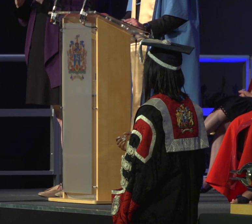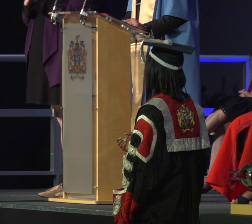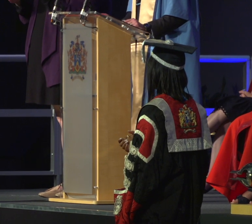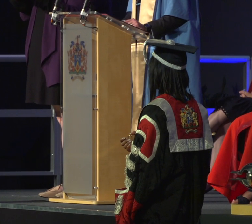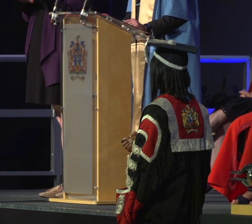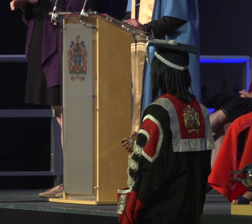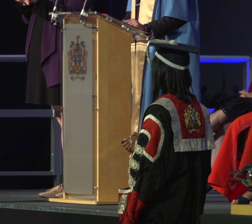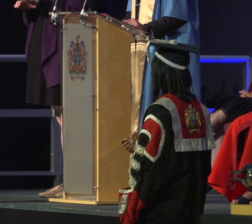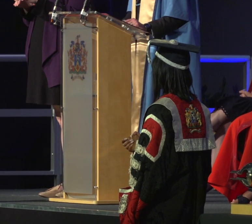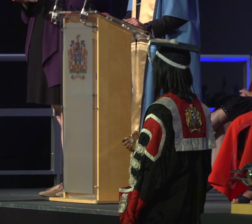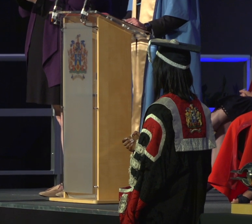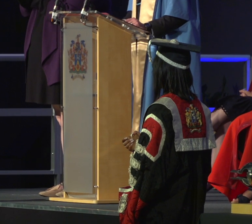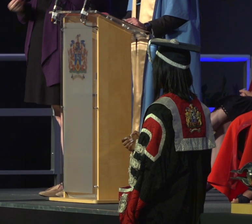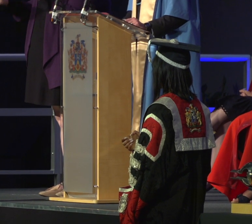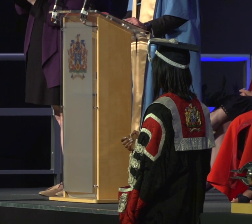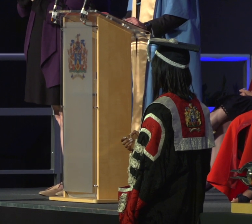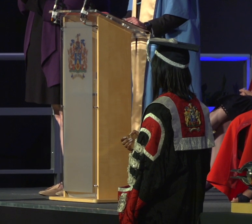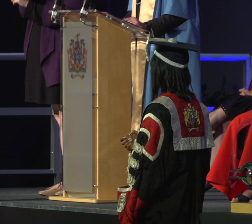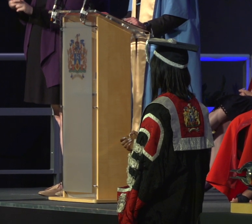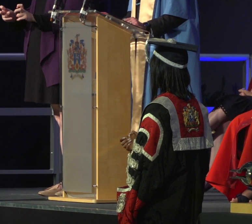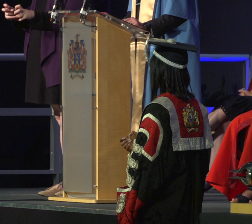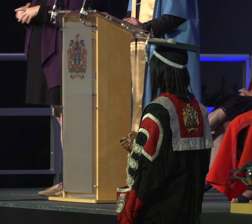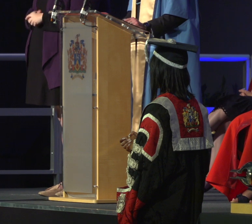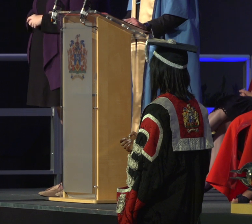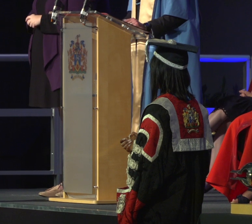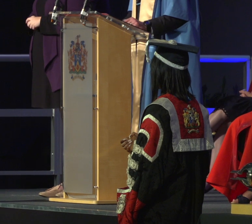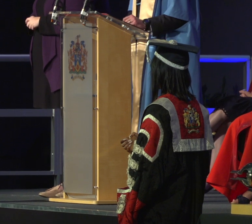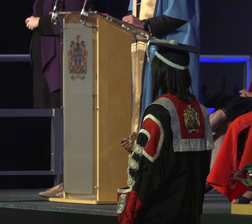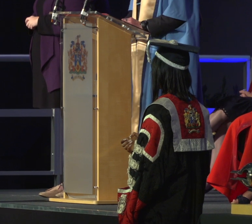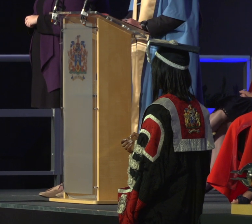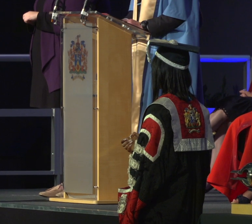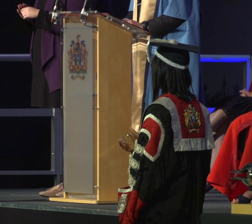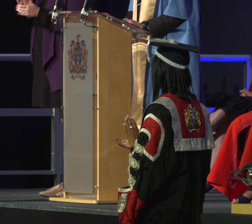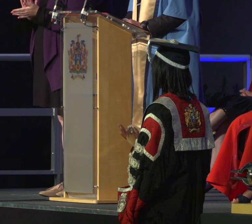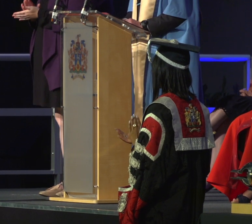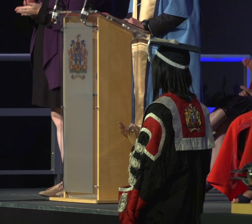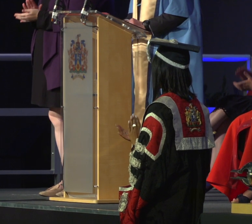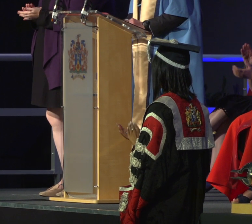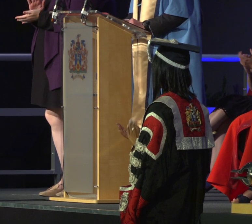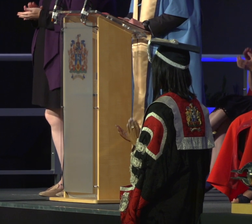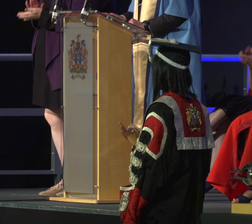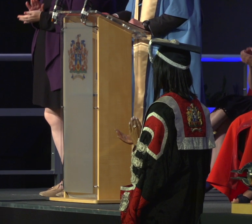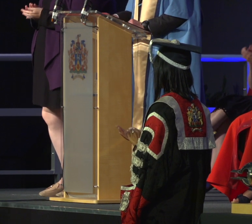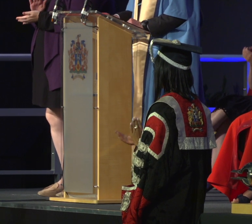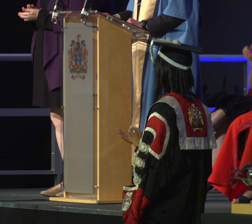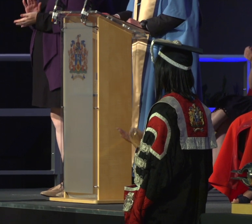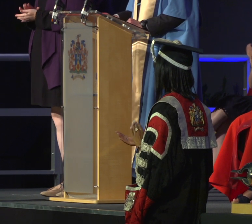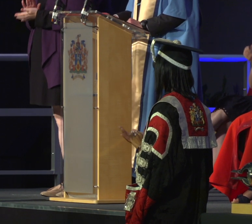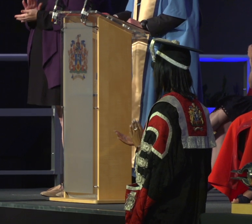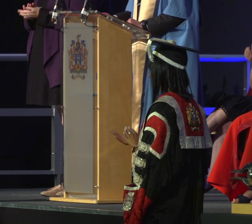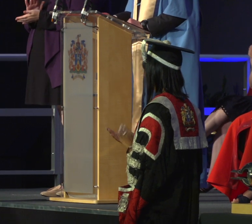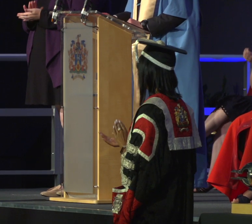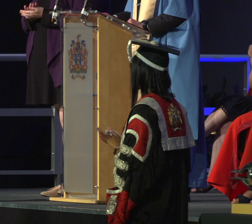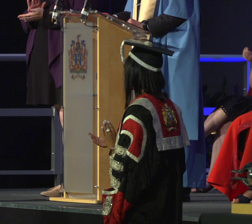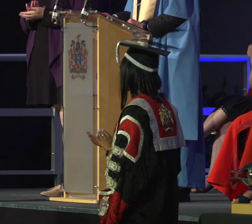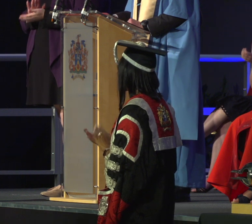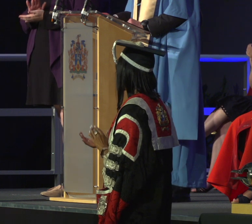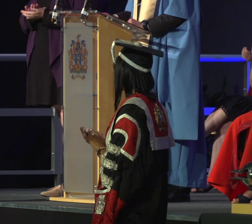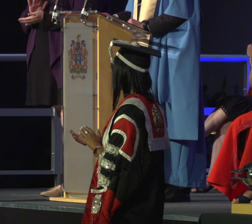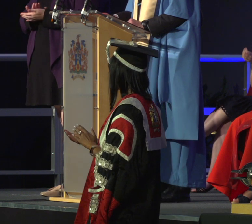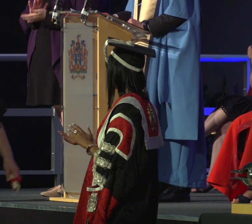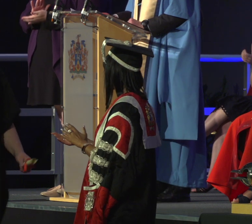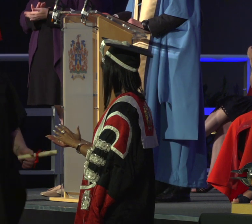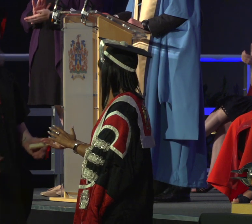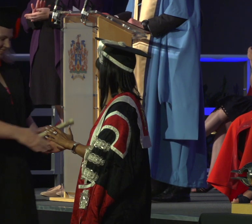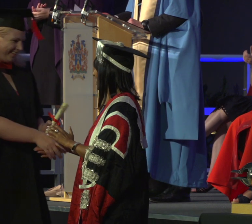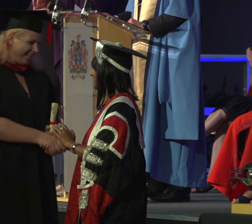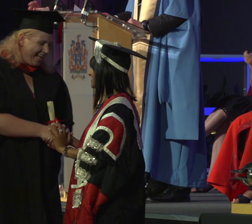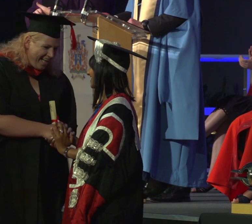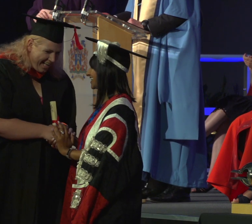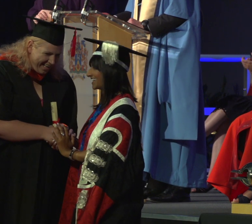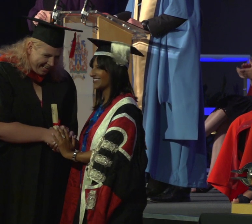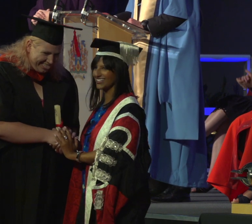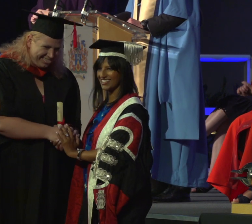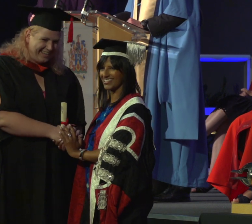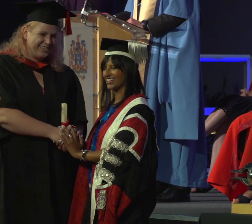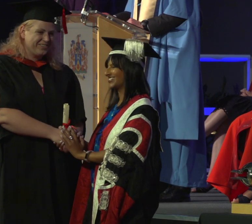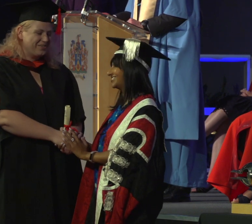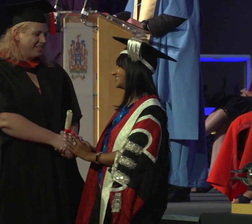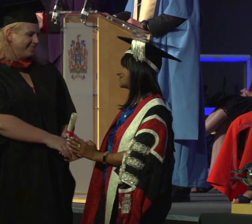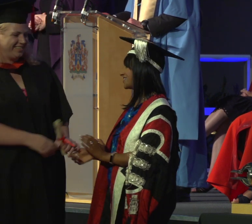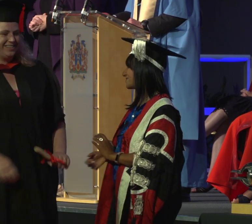Master of Science in Financial Investigation